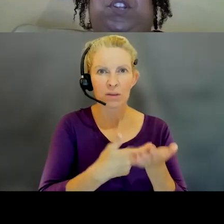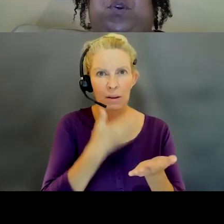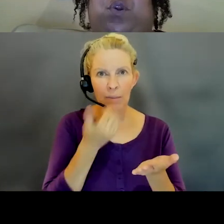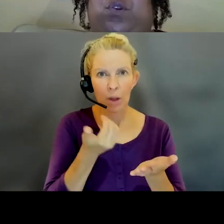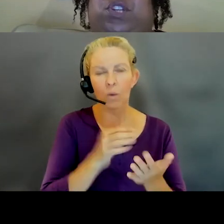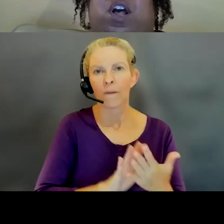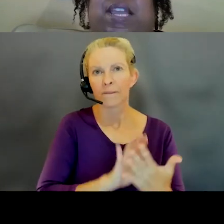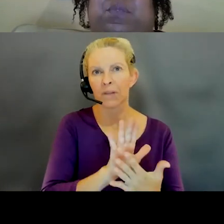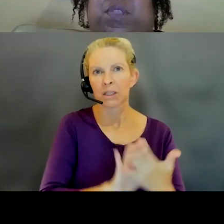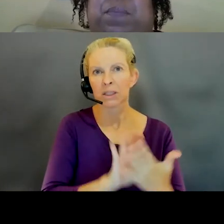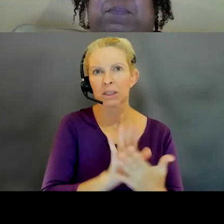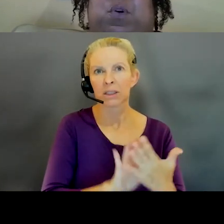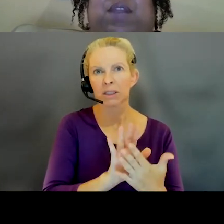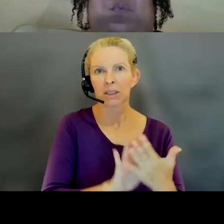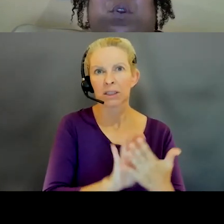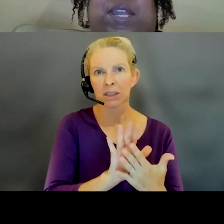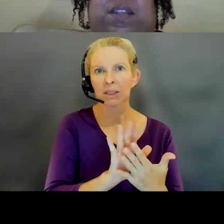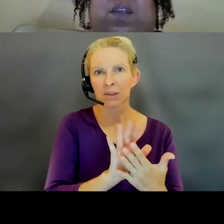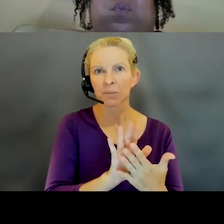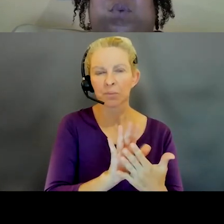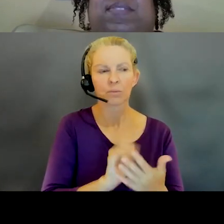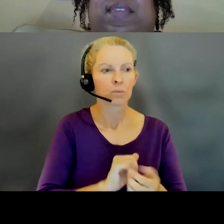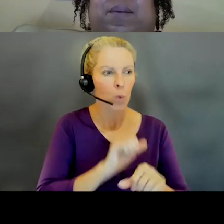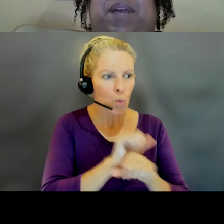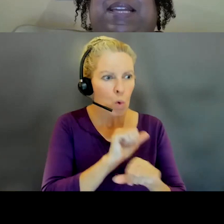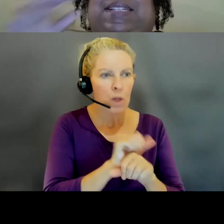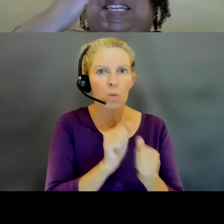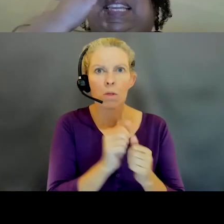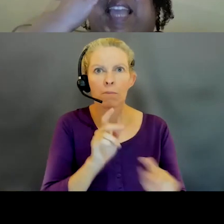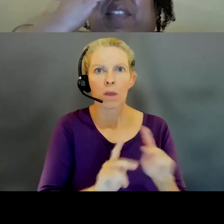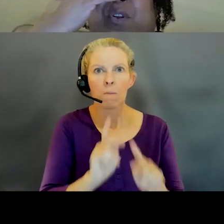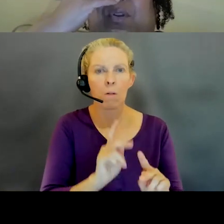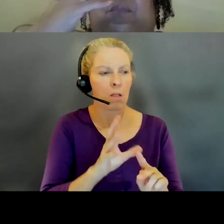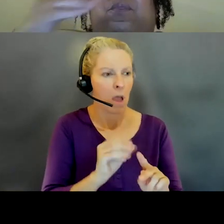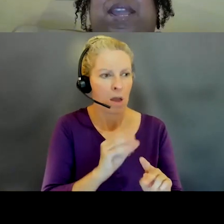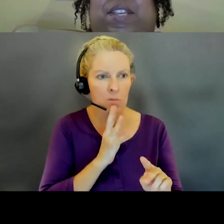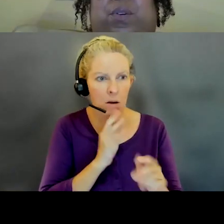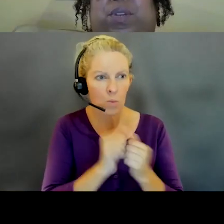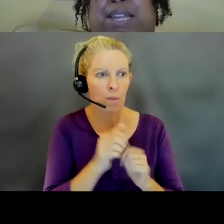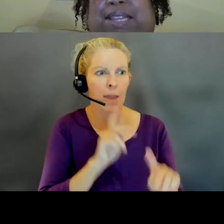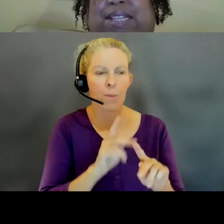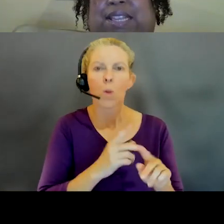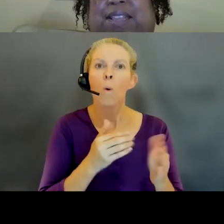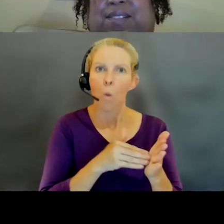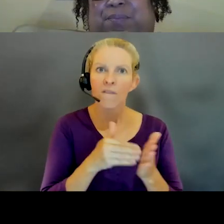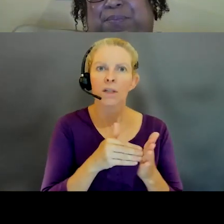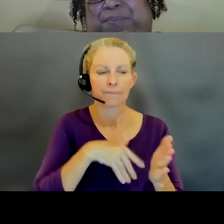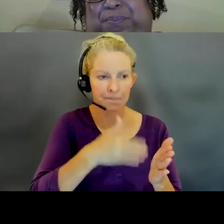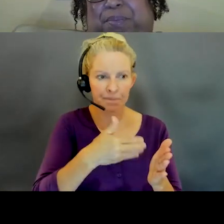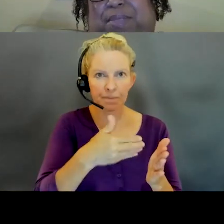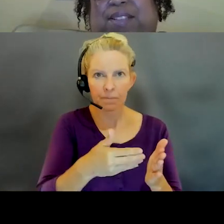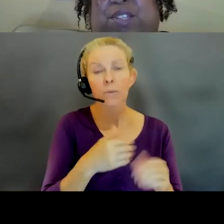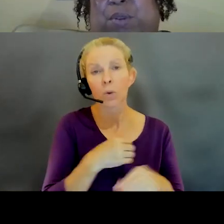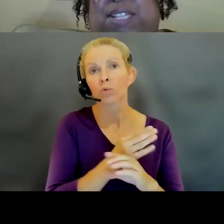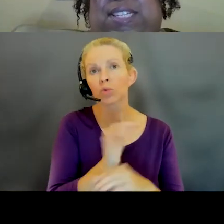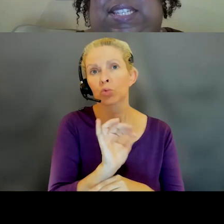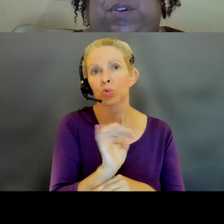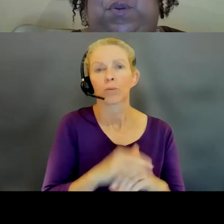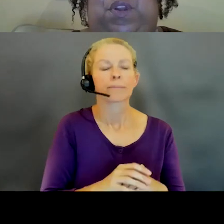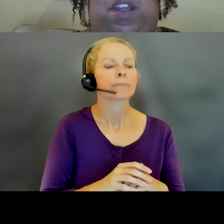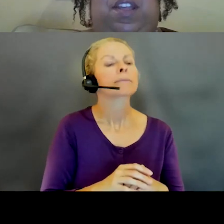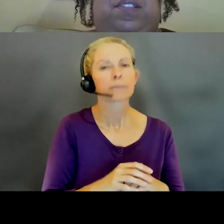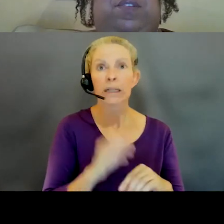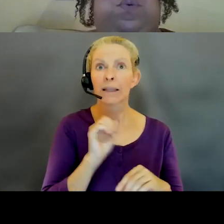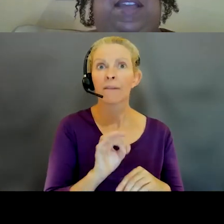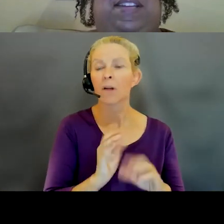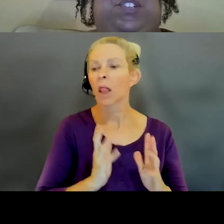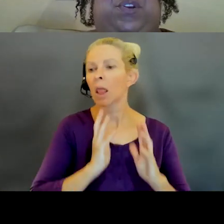you are talking with people and working with them together regularly. So, consider the way that you